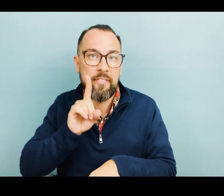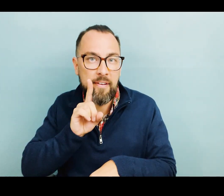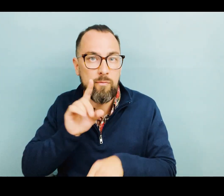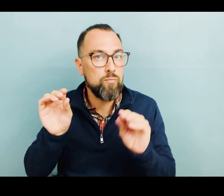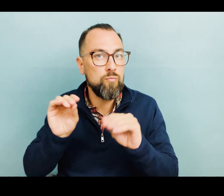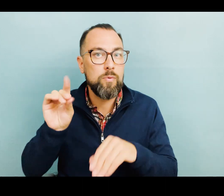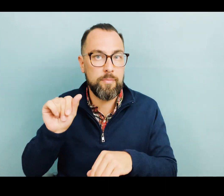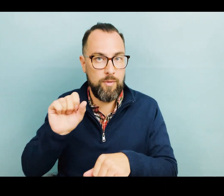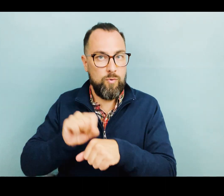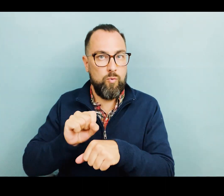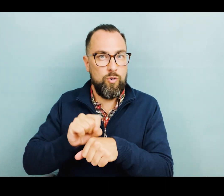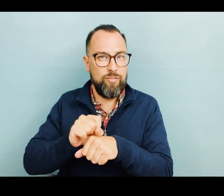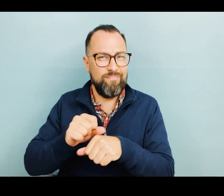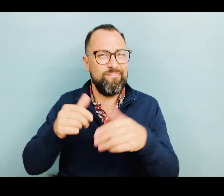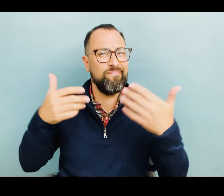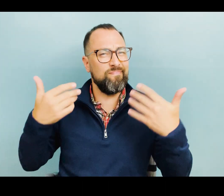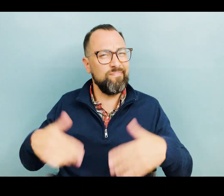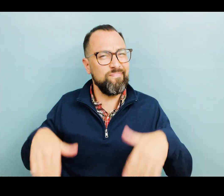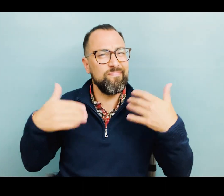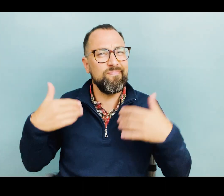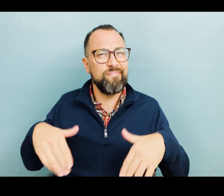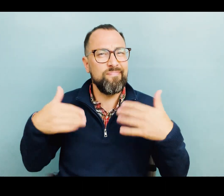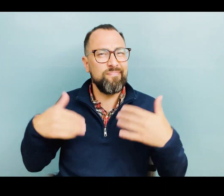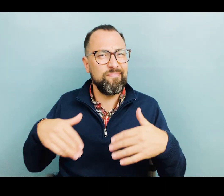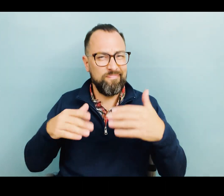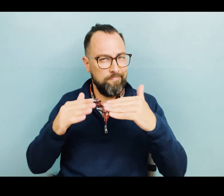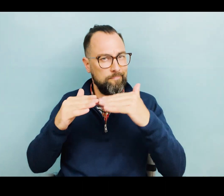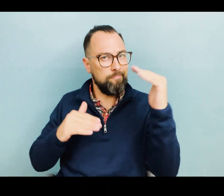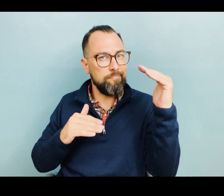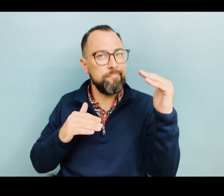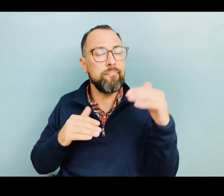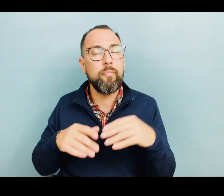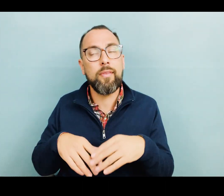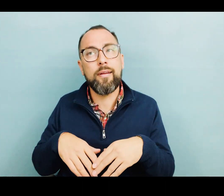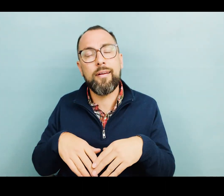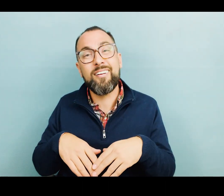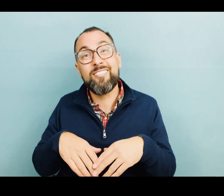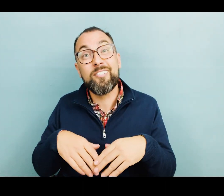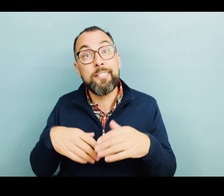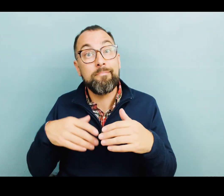while 72% of deaf people without additional disabilities are employed.